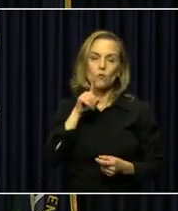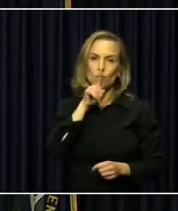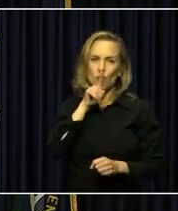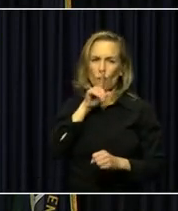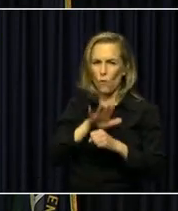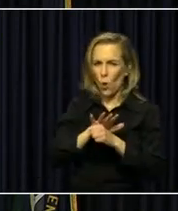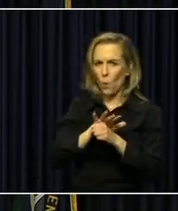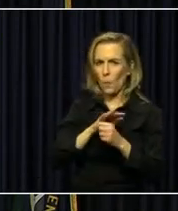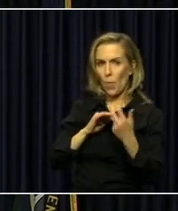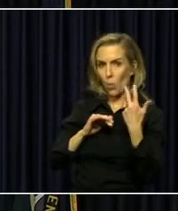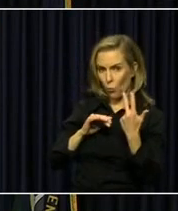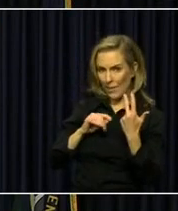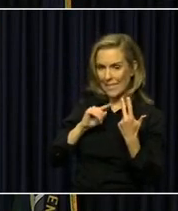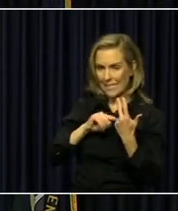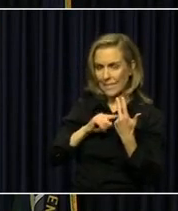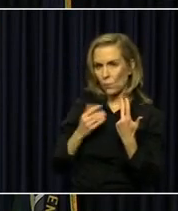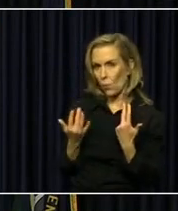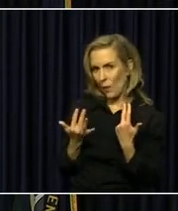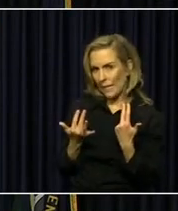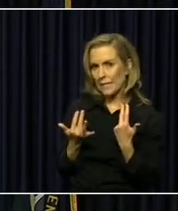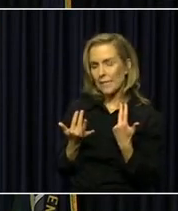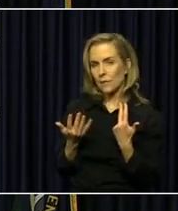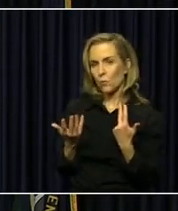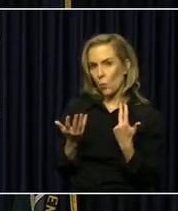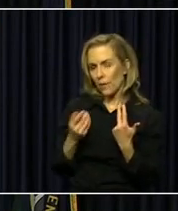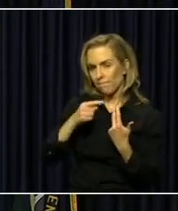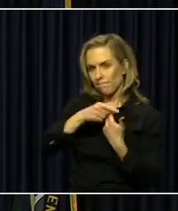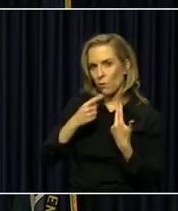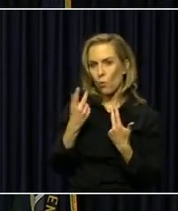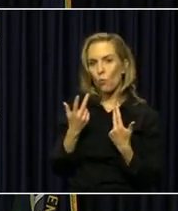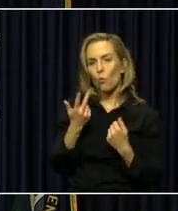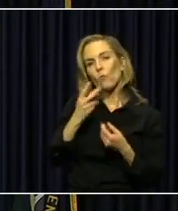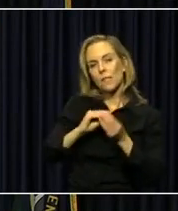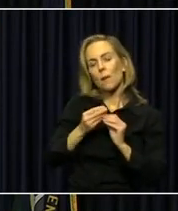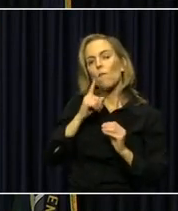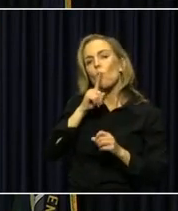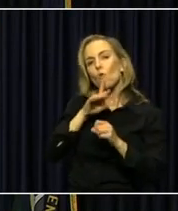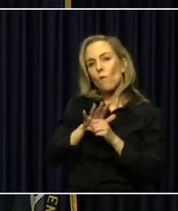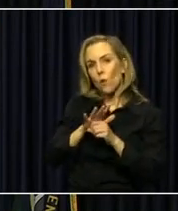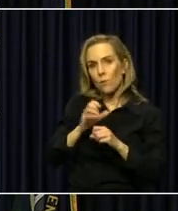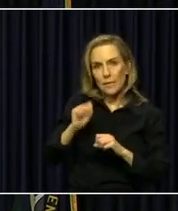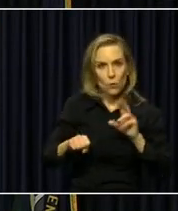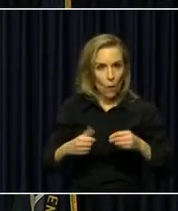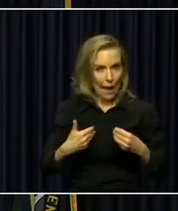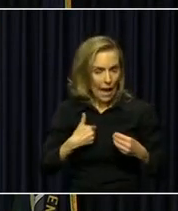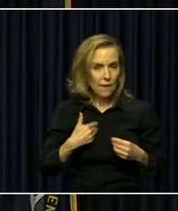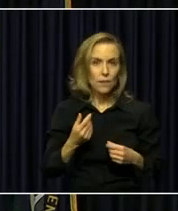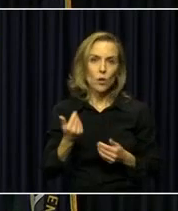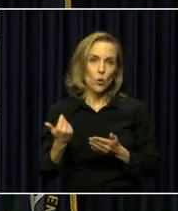4.8% MULTI-RACIAL.